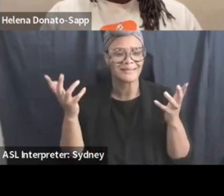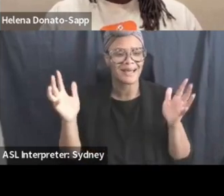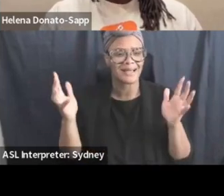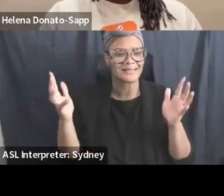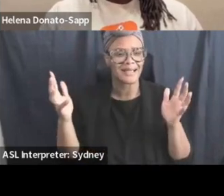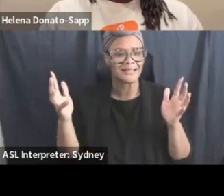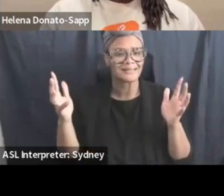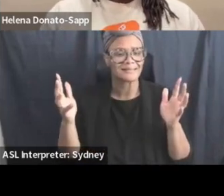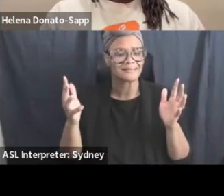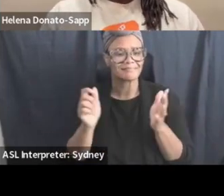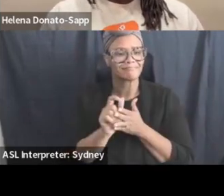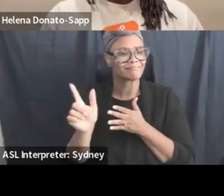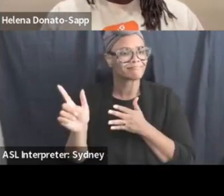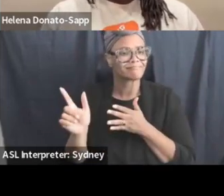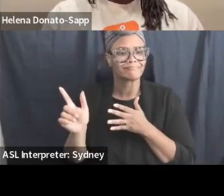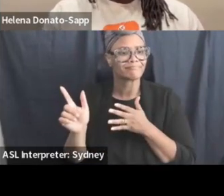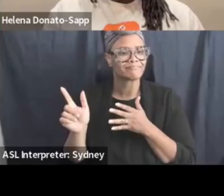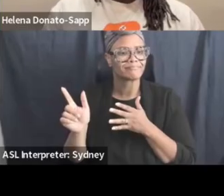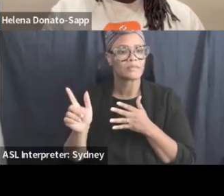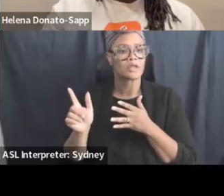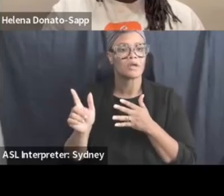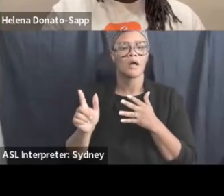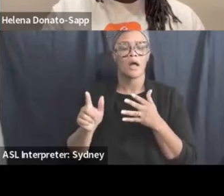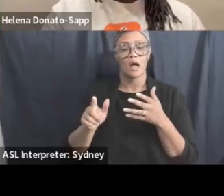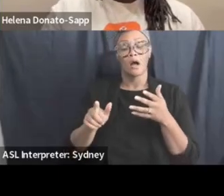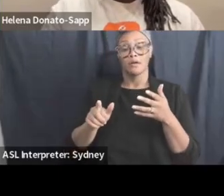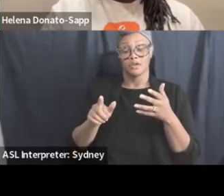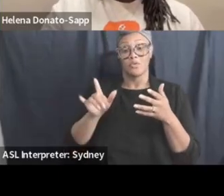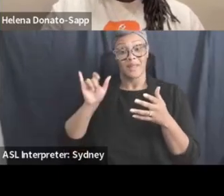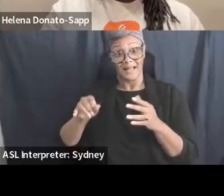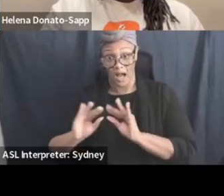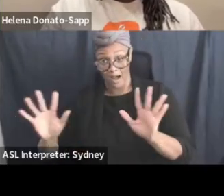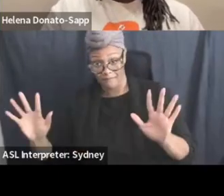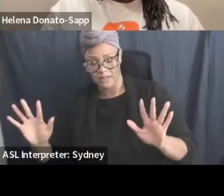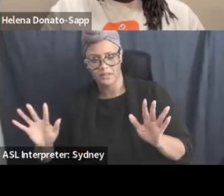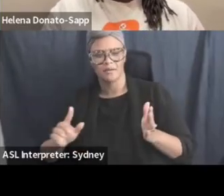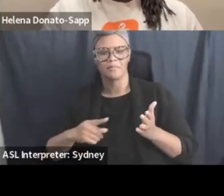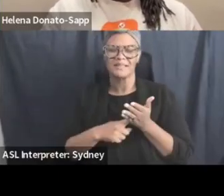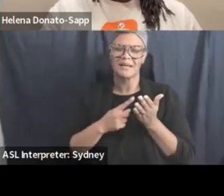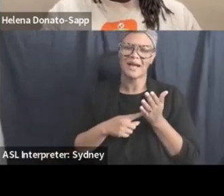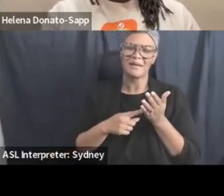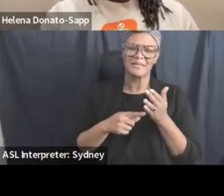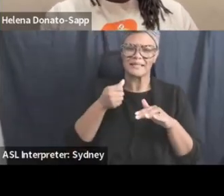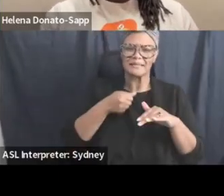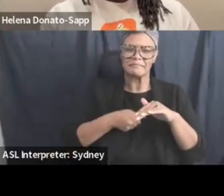even though I can feel something is off, like why some white teachers just don't seem to like